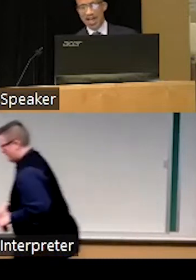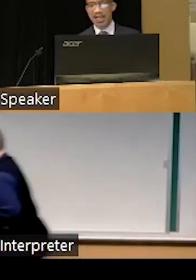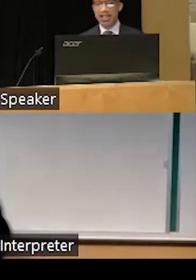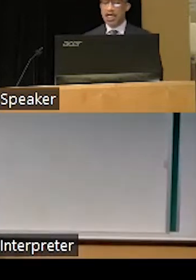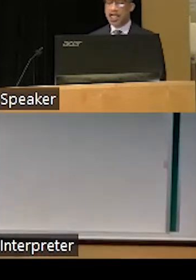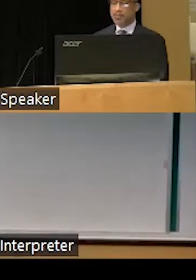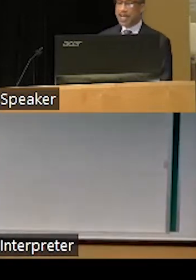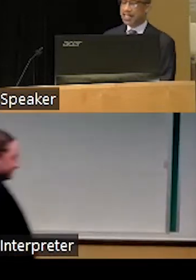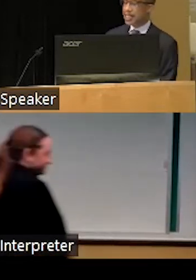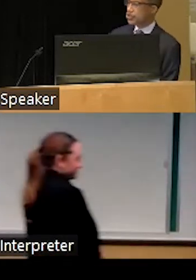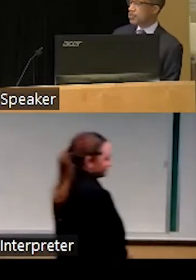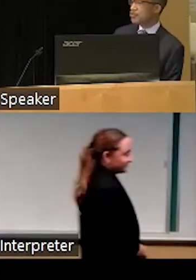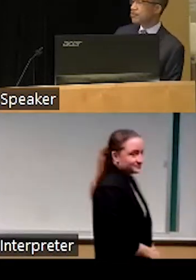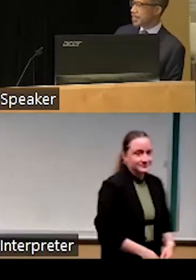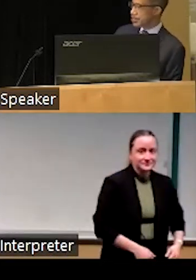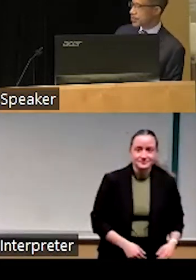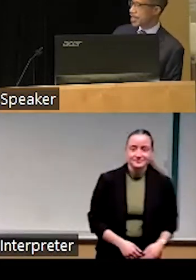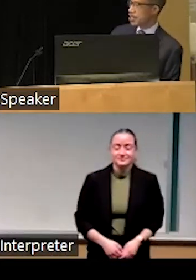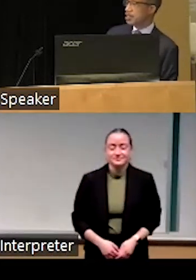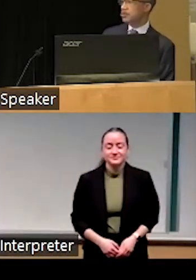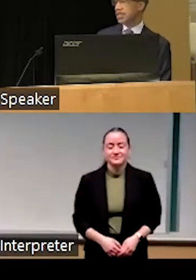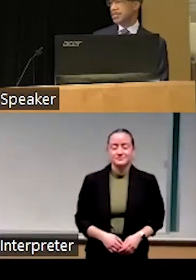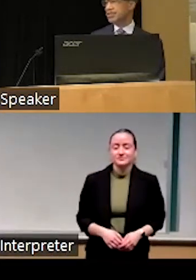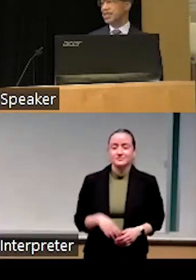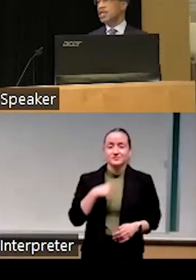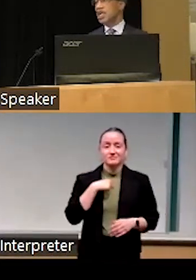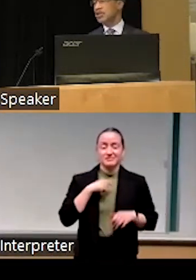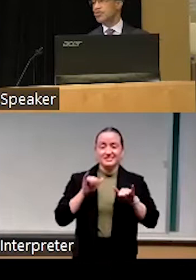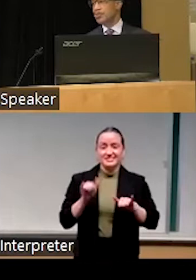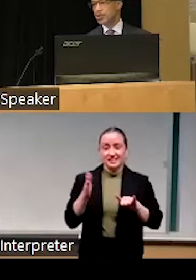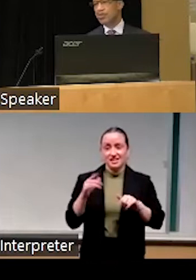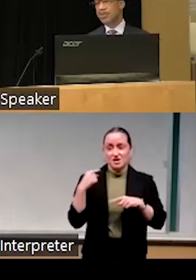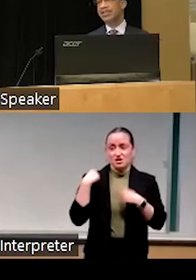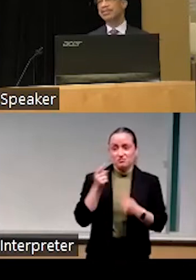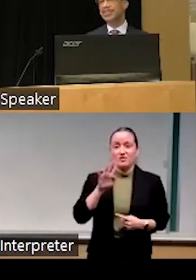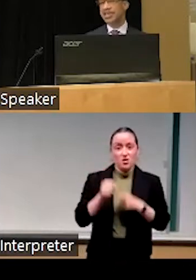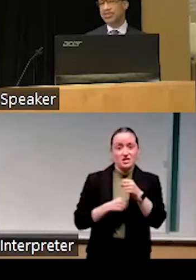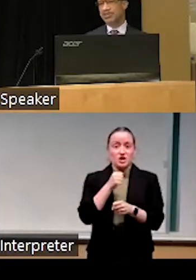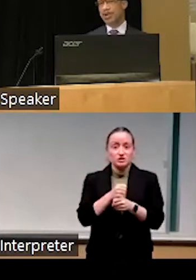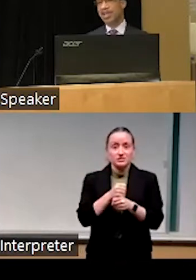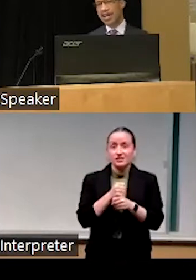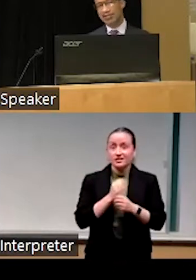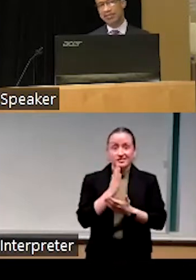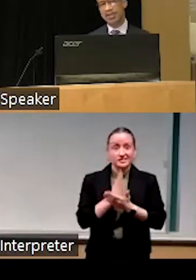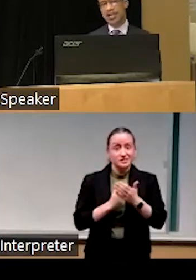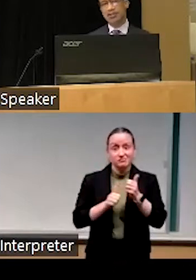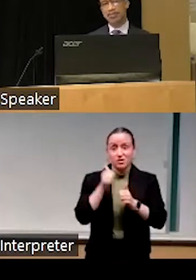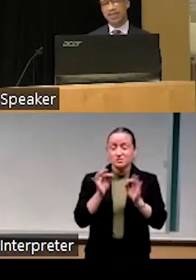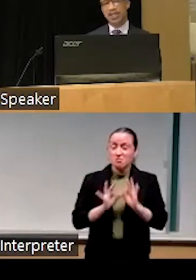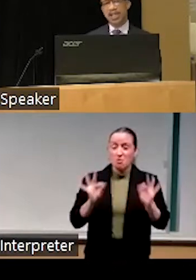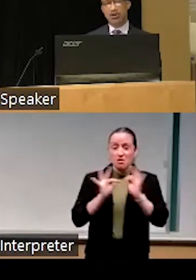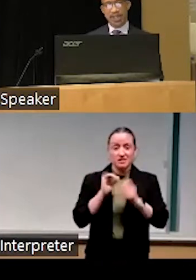whatnot um and that 24 years there was uh some of the most important years of my life um not